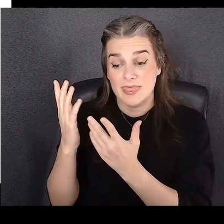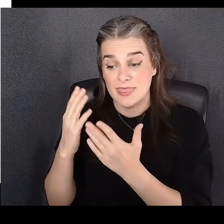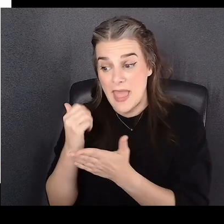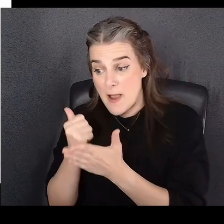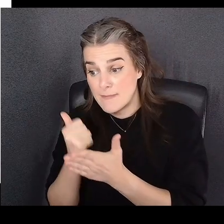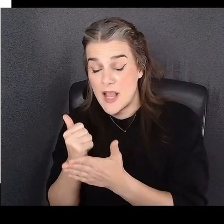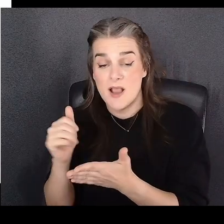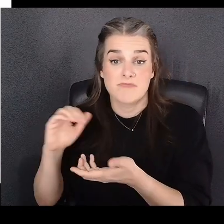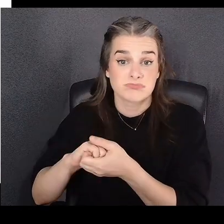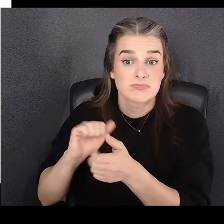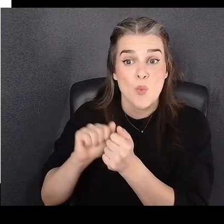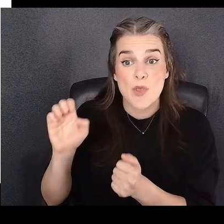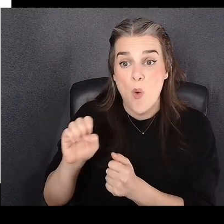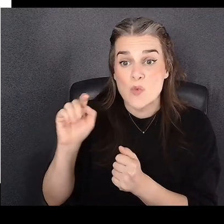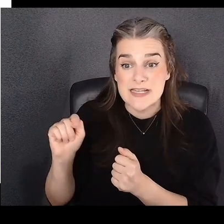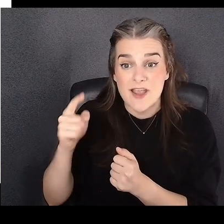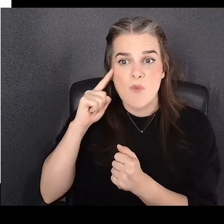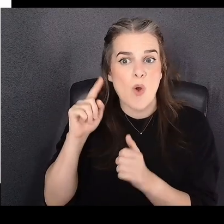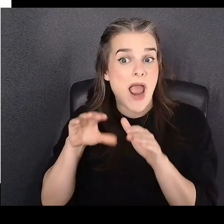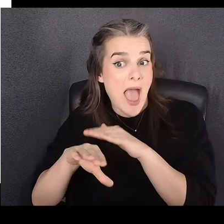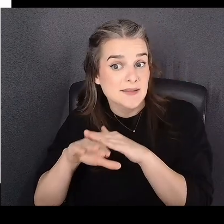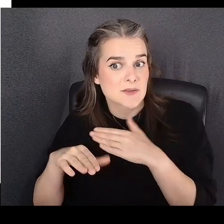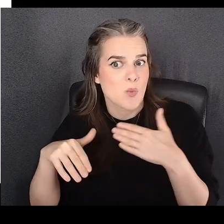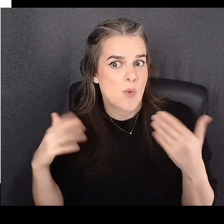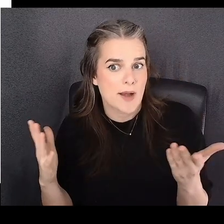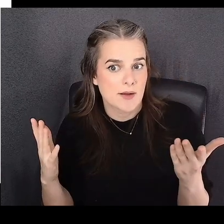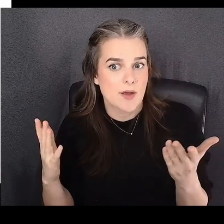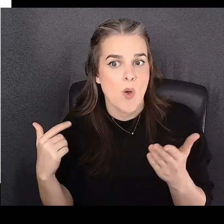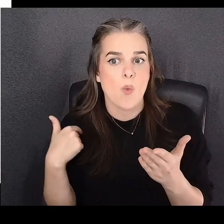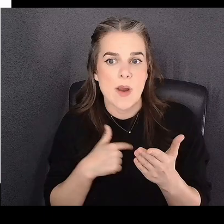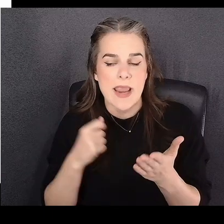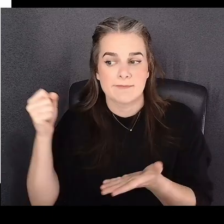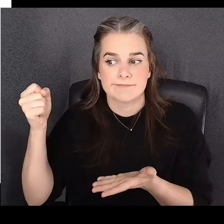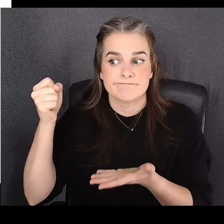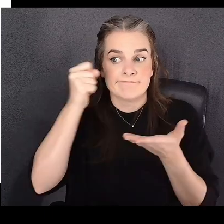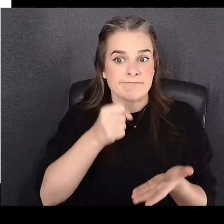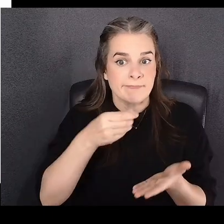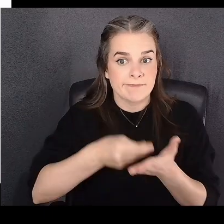is we've always funded an in-room support position.